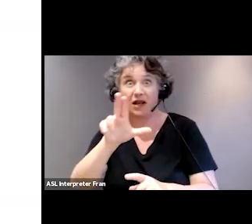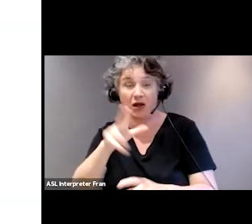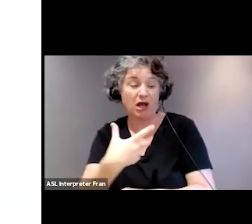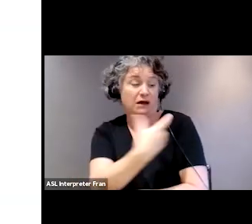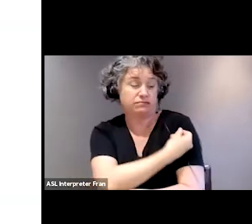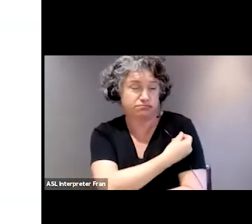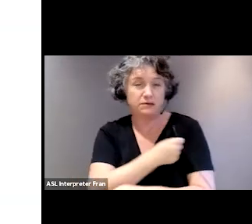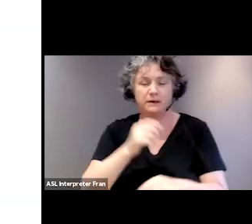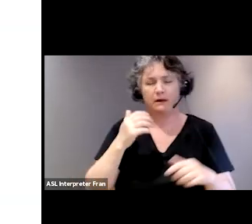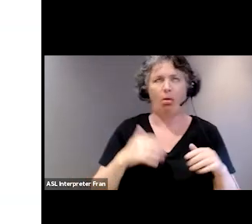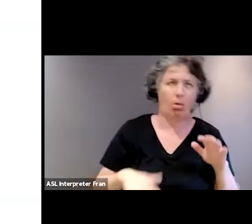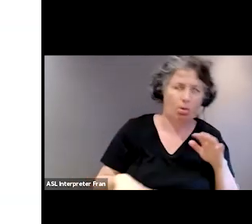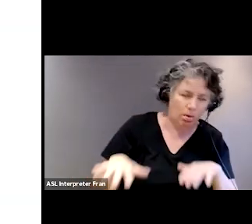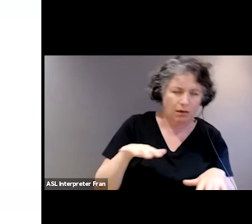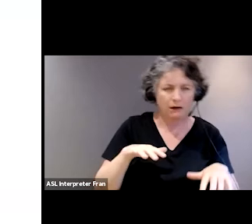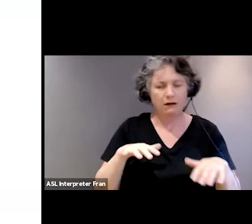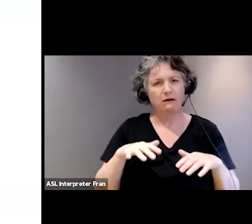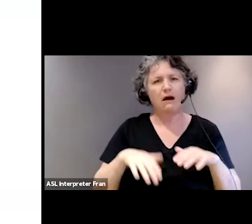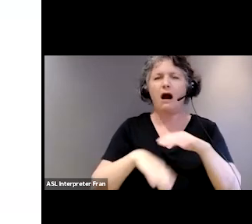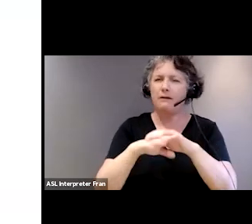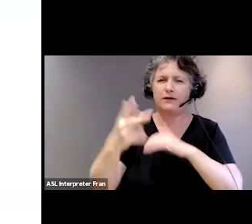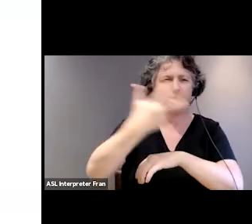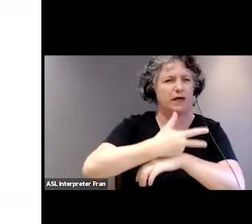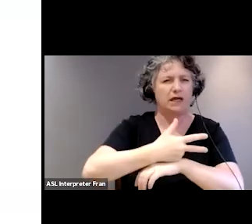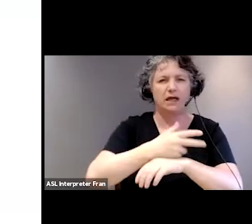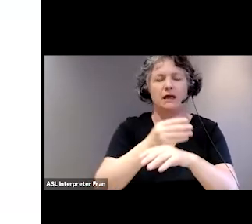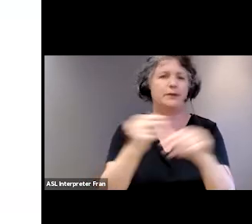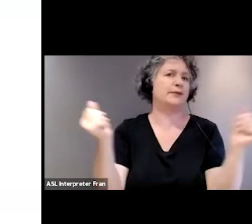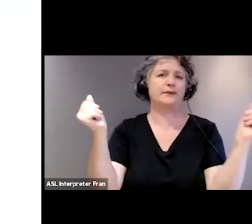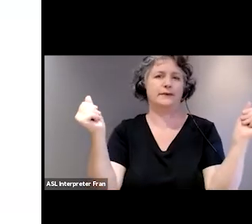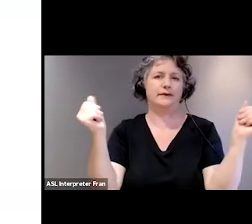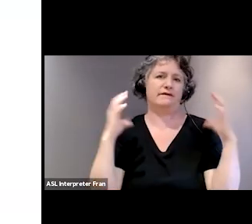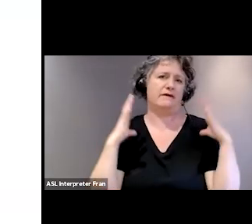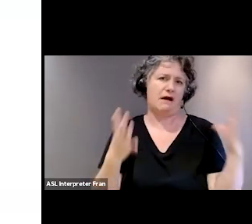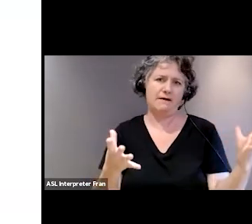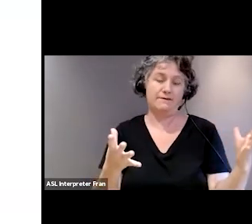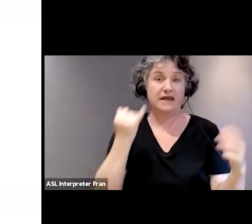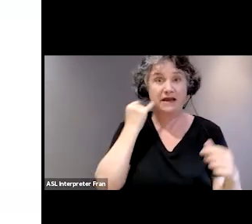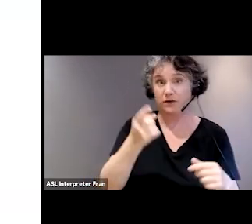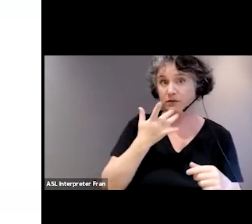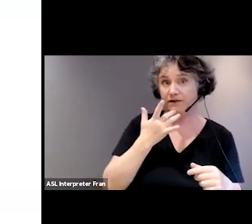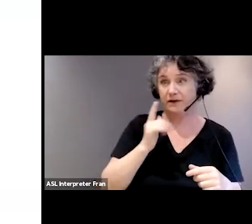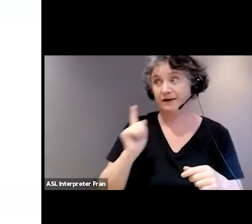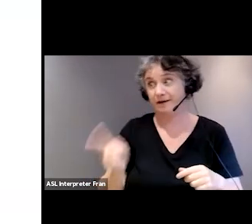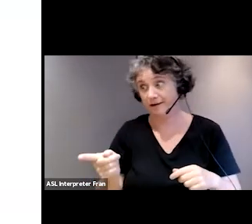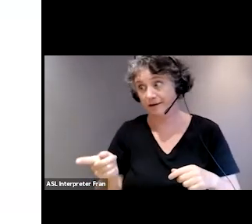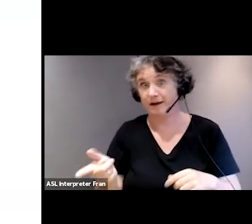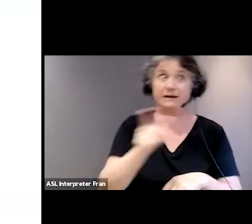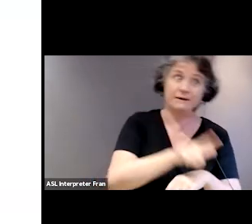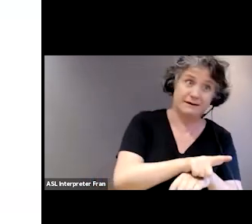Now, we do know based on recommendations from the in ACI that COVID 19 vaccines can be given at the same time as other vaccines, including the flu shot. And there has been no safety concerns identified when routine vaccinations are given at the same time, or